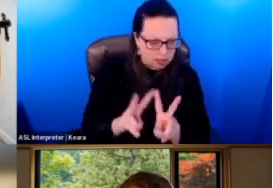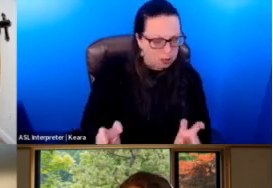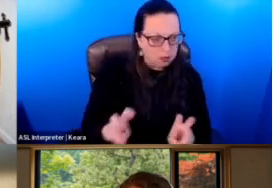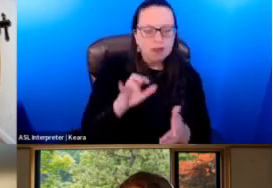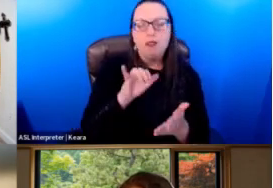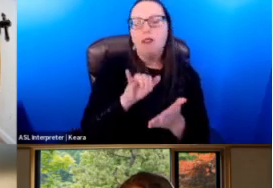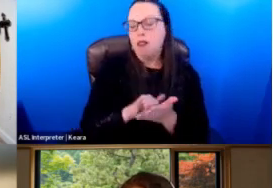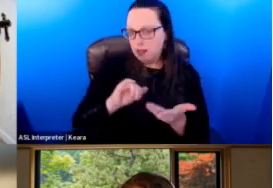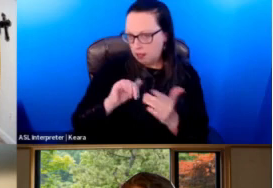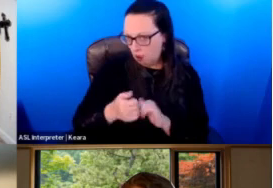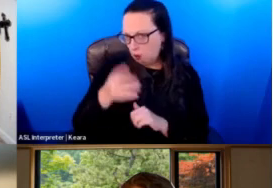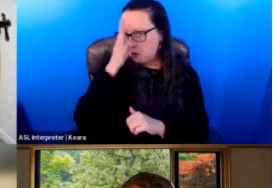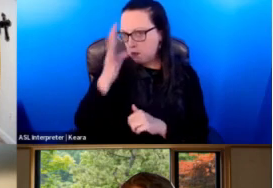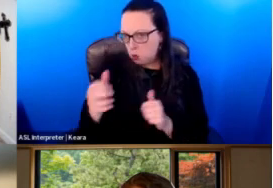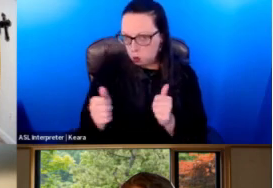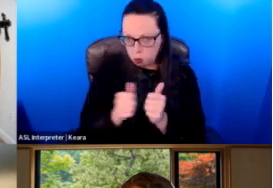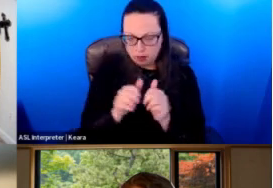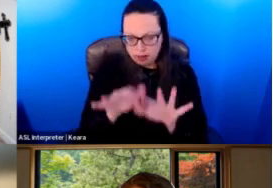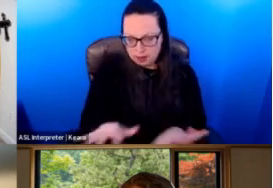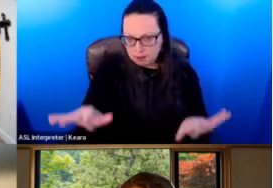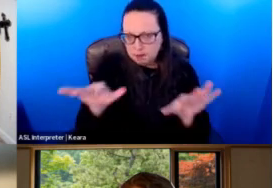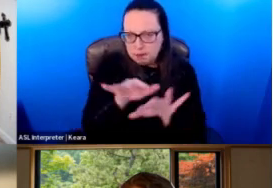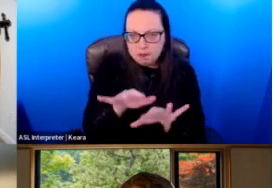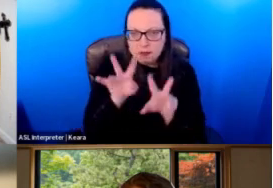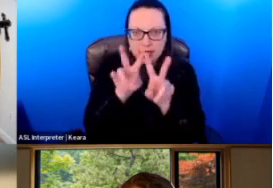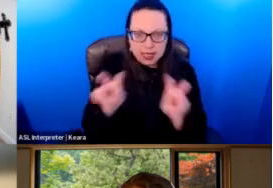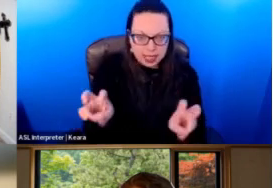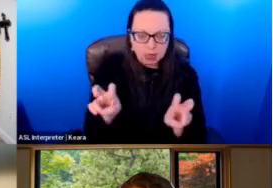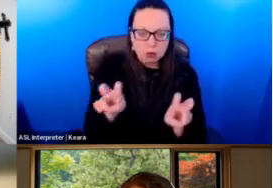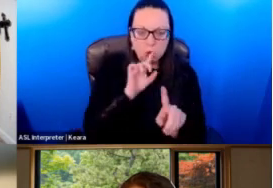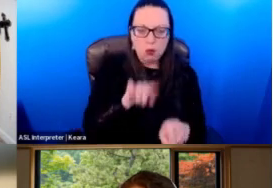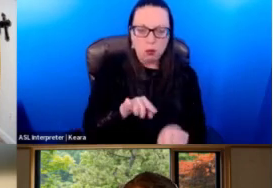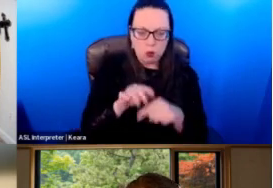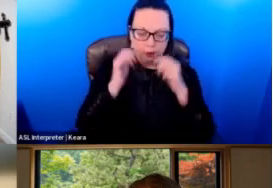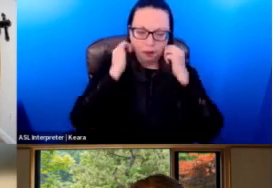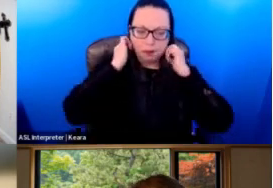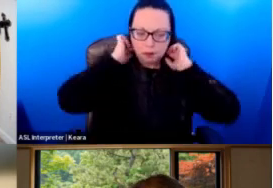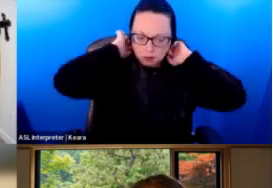programs, and that is how that is pretty much our governing, guiding body to the elements